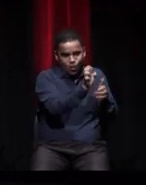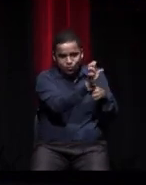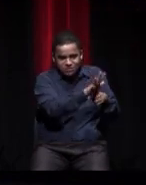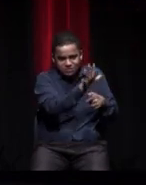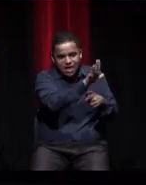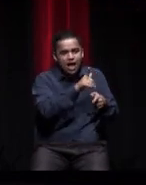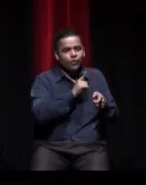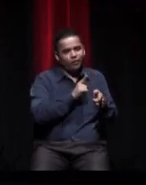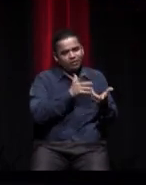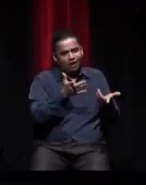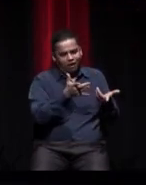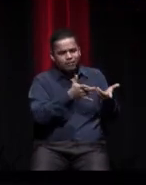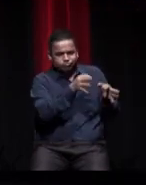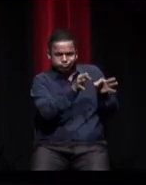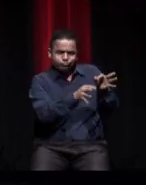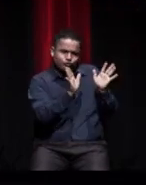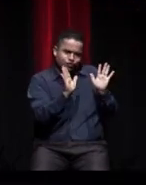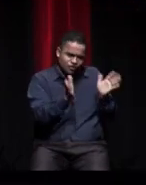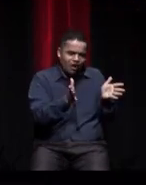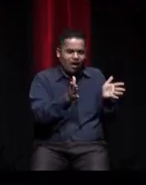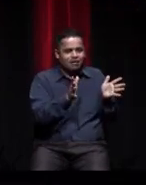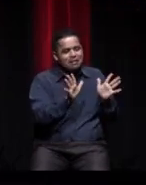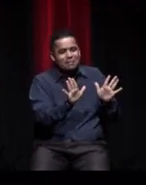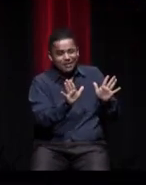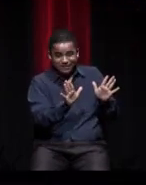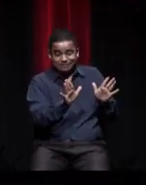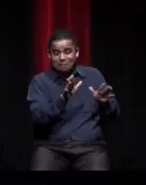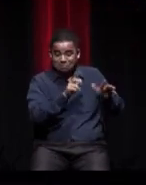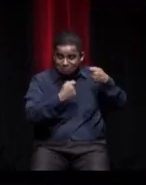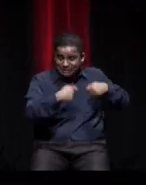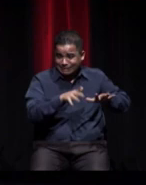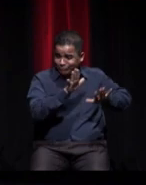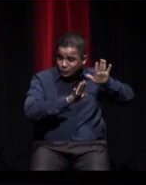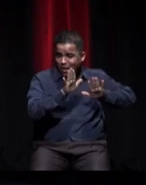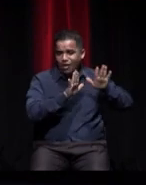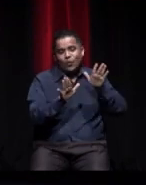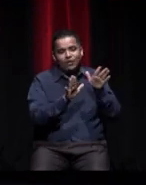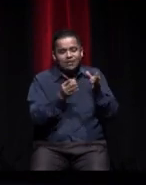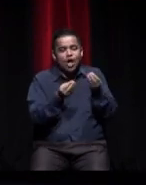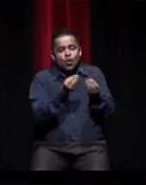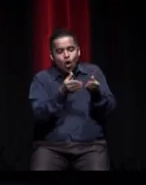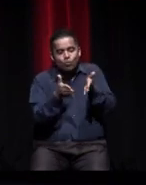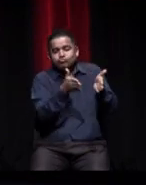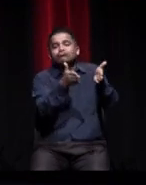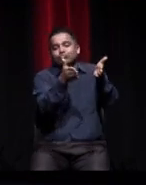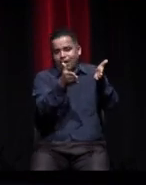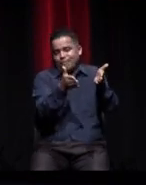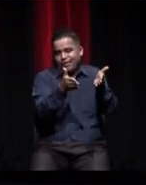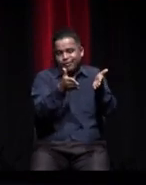which even has a reason for existing, but we must be careful concerning the direction it'll take.